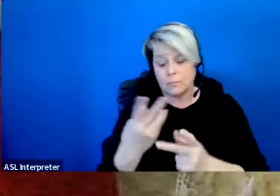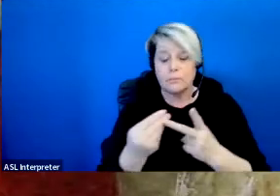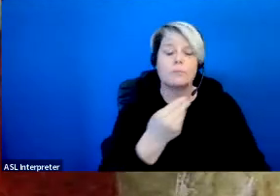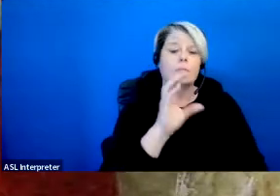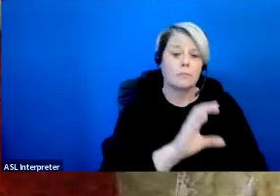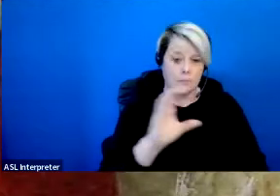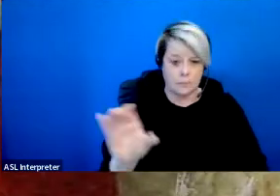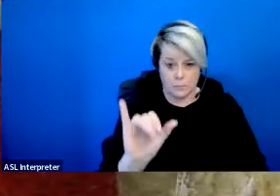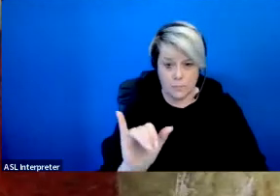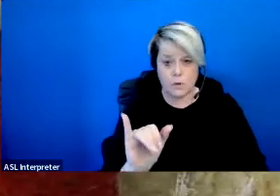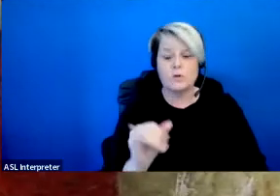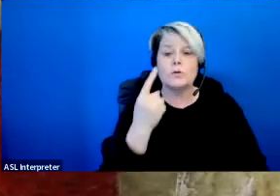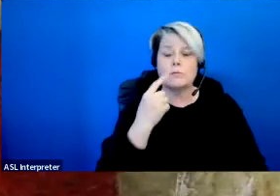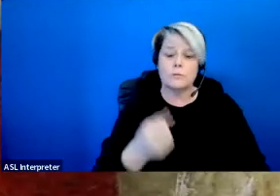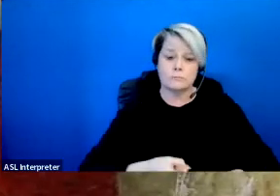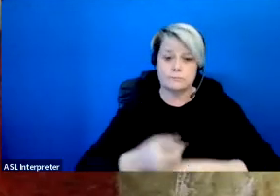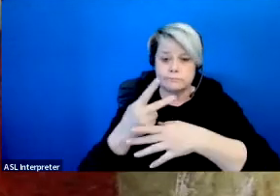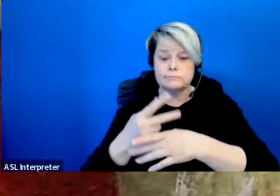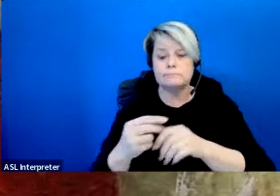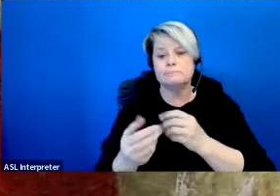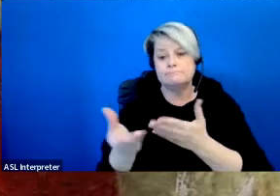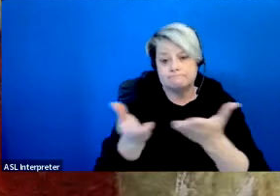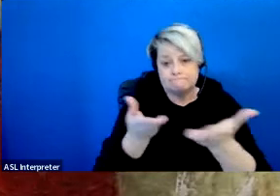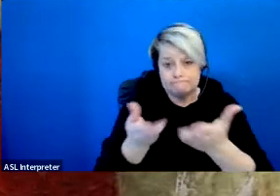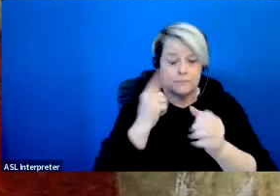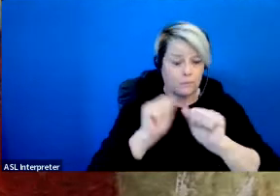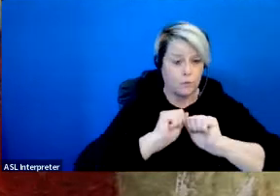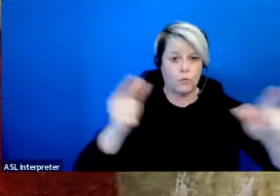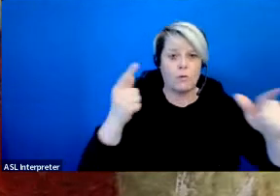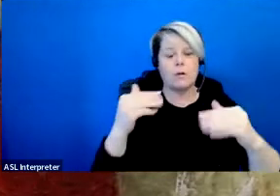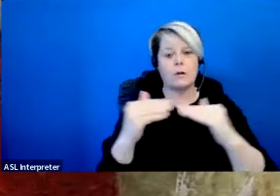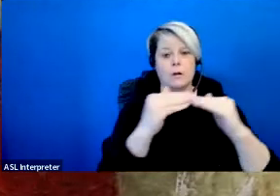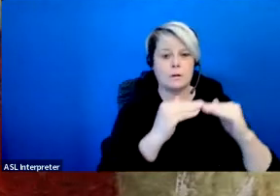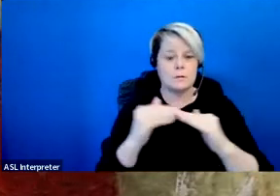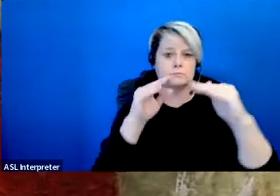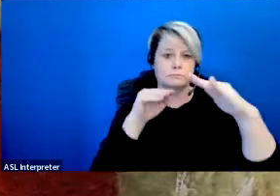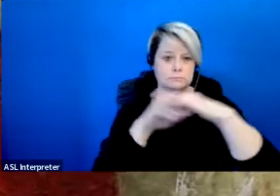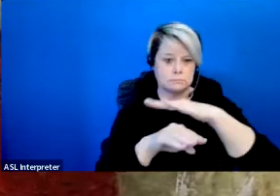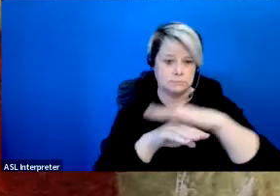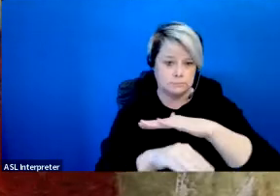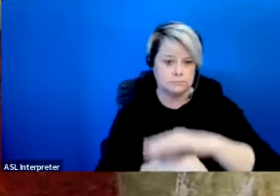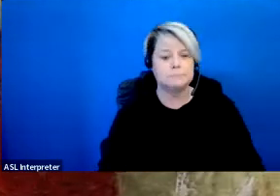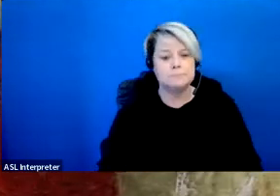relate to agriculture. I would also like to thank our ASL interpreters and captioner who are here to extend